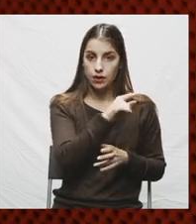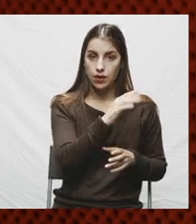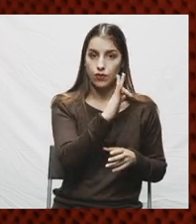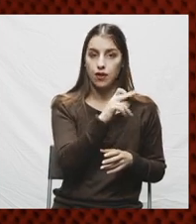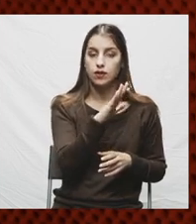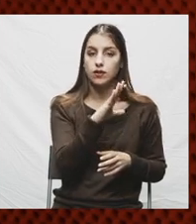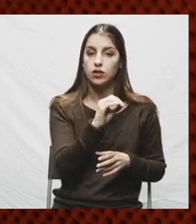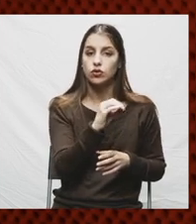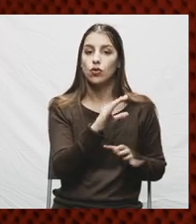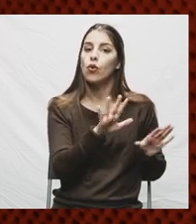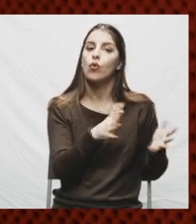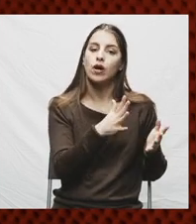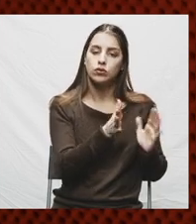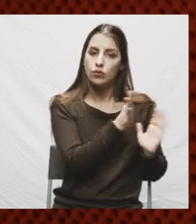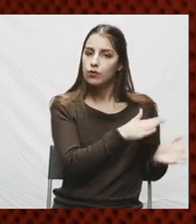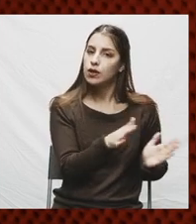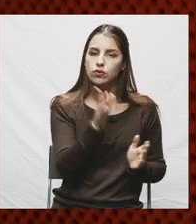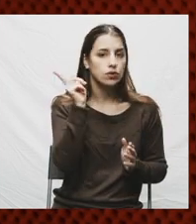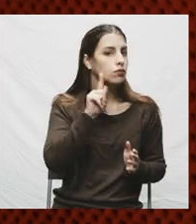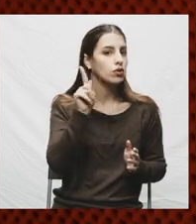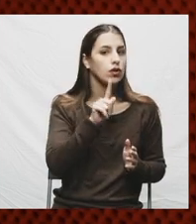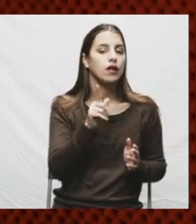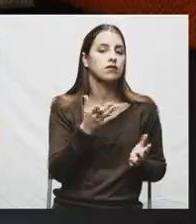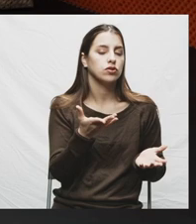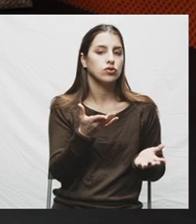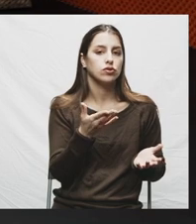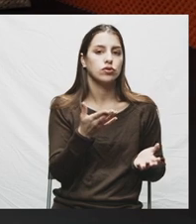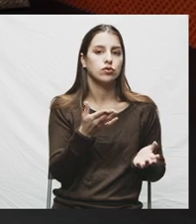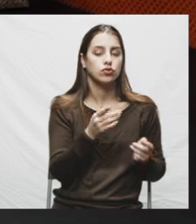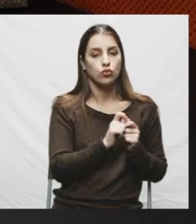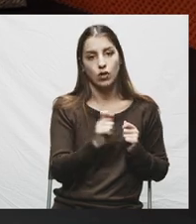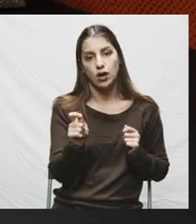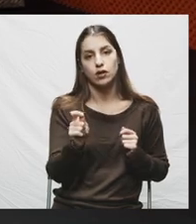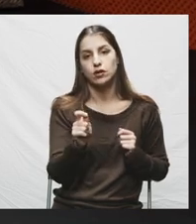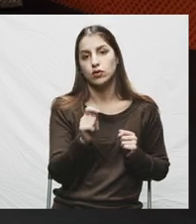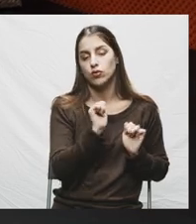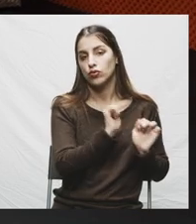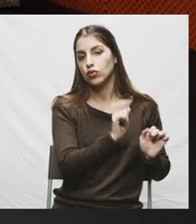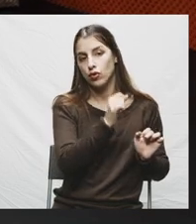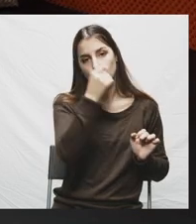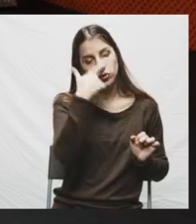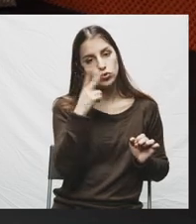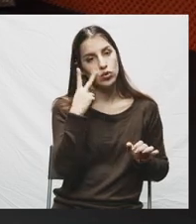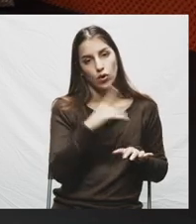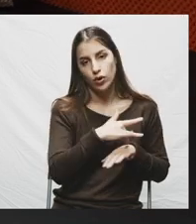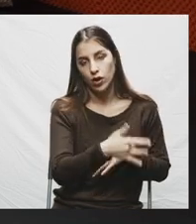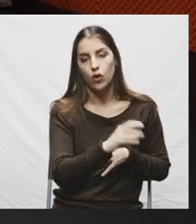but for you, Francisco, which moments were meaningful during your journey?